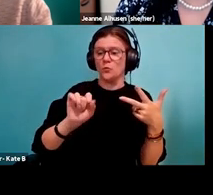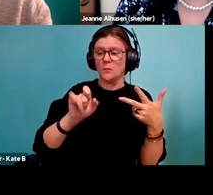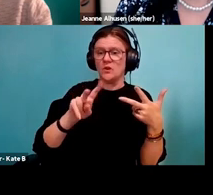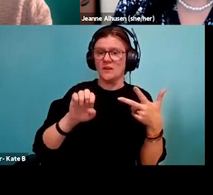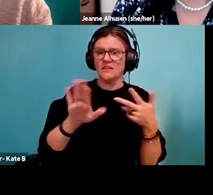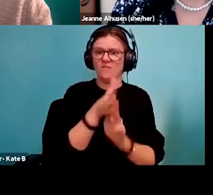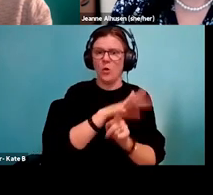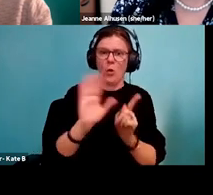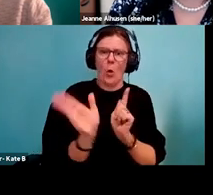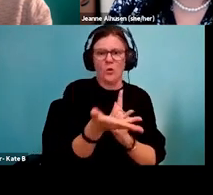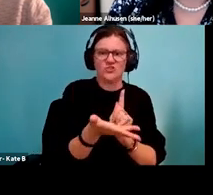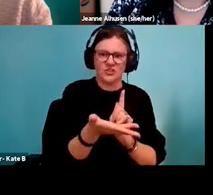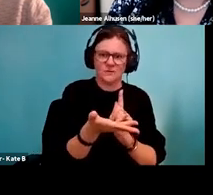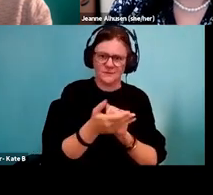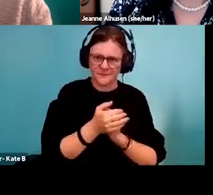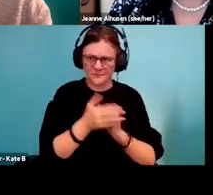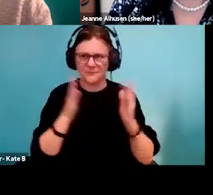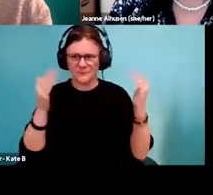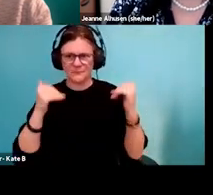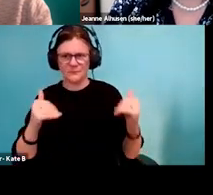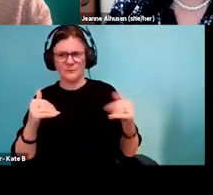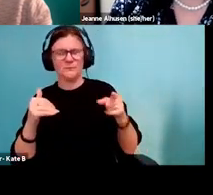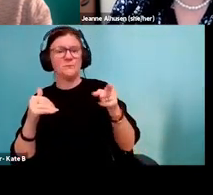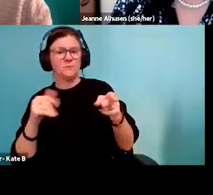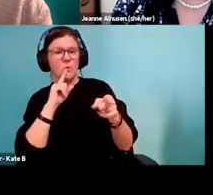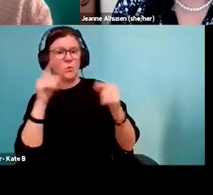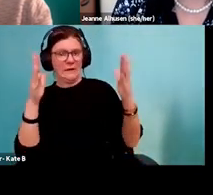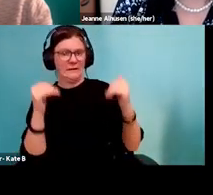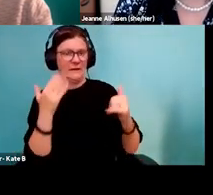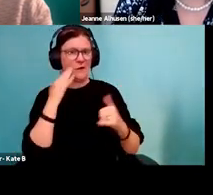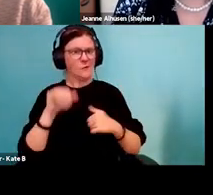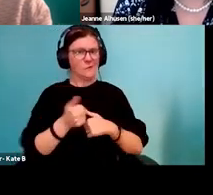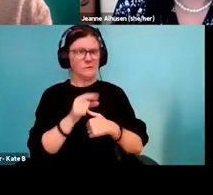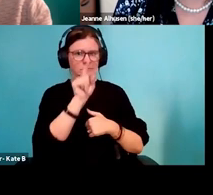I lack of knowledge by healthcare providers, I know that was a common theme in the chat